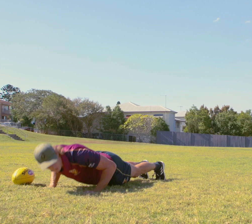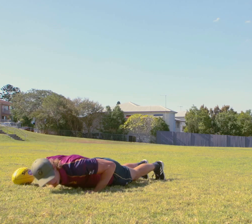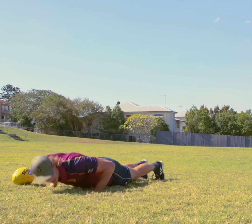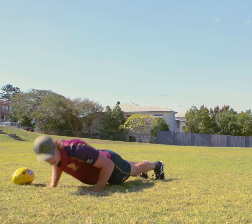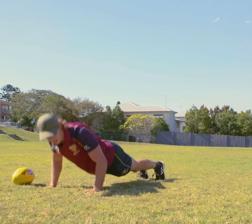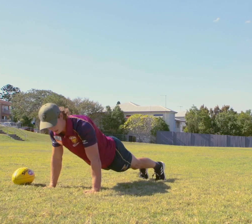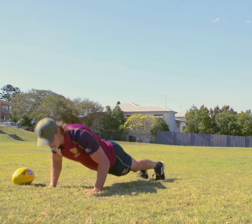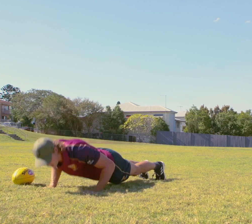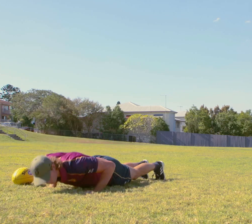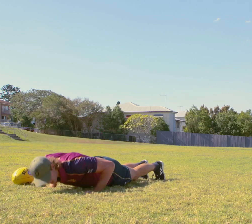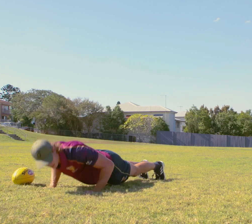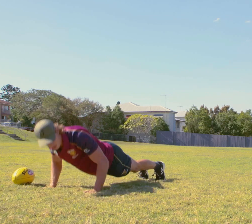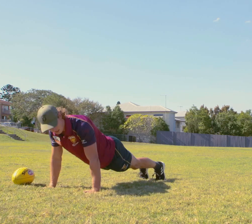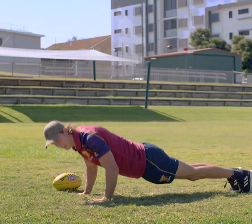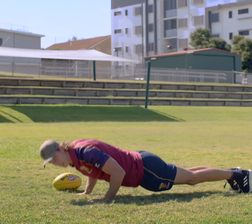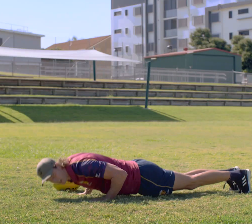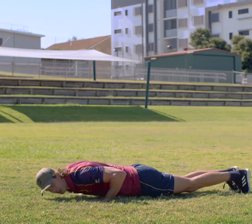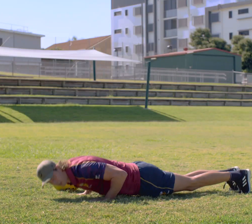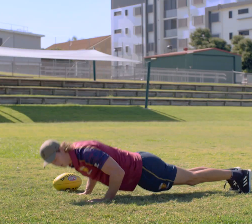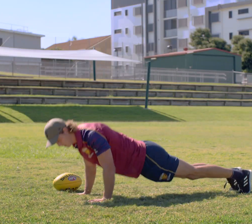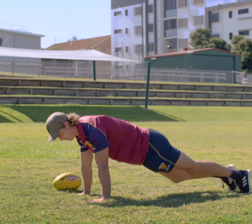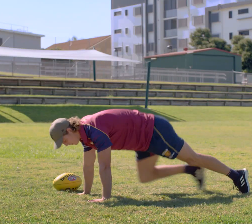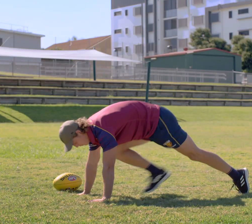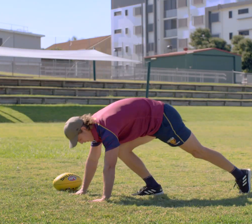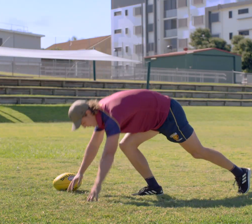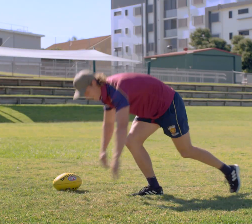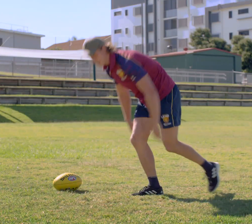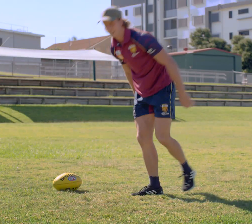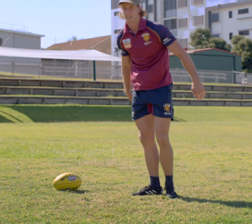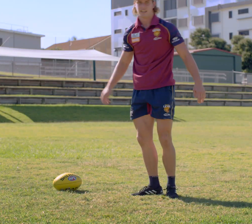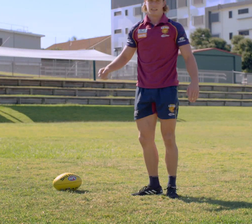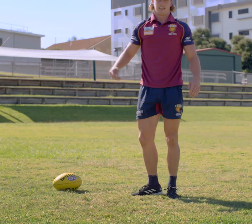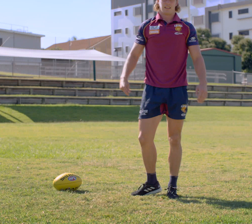I reckon you guys can do 10. I can only do 5.